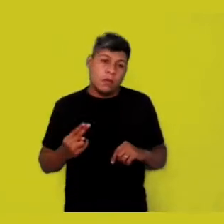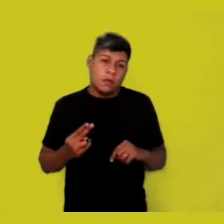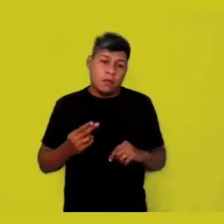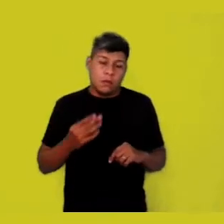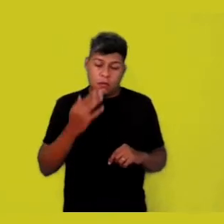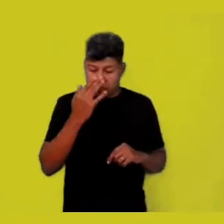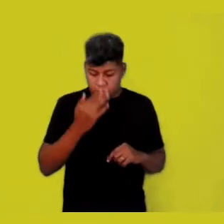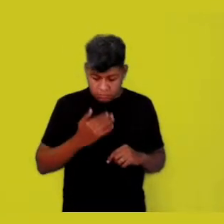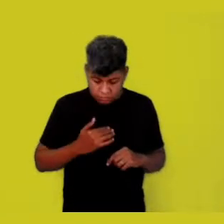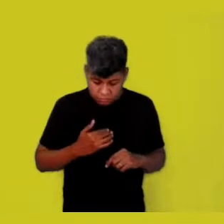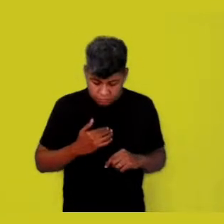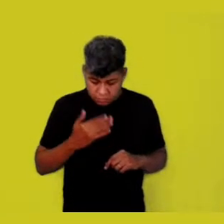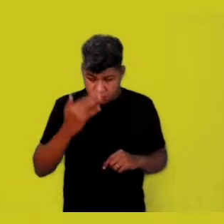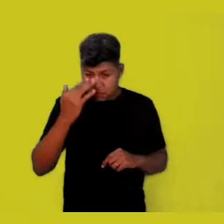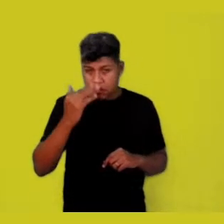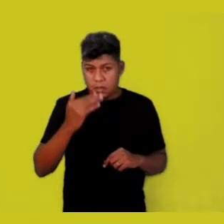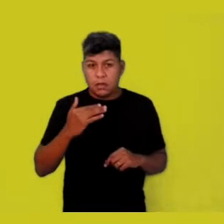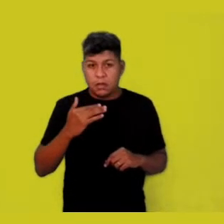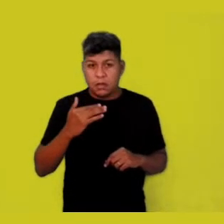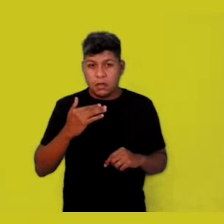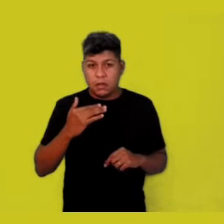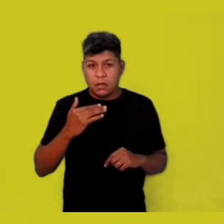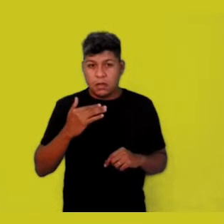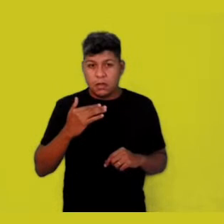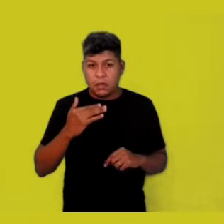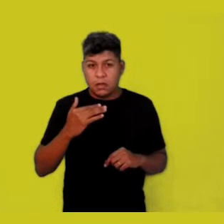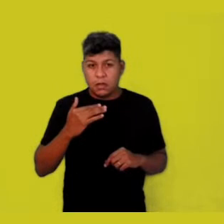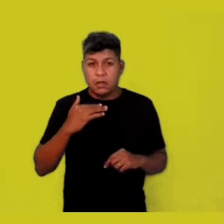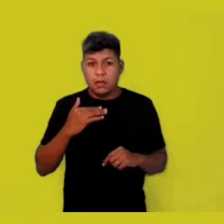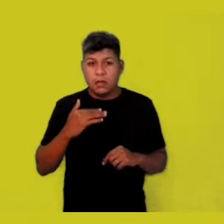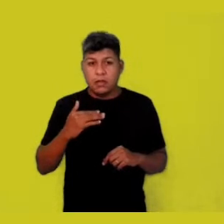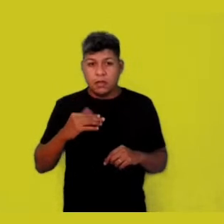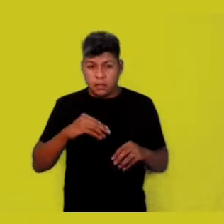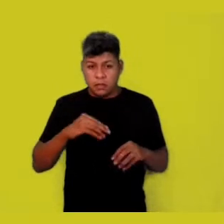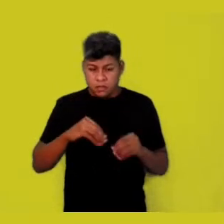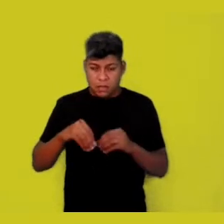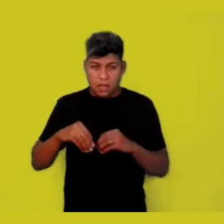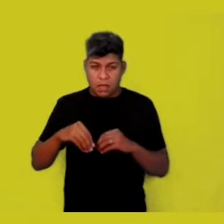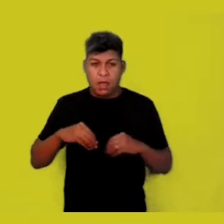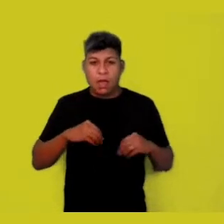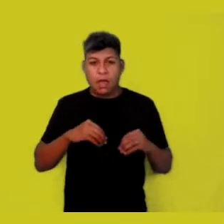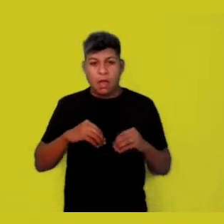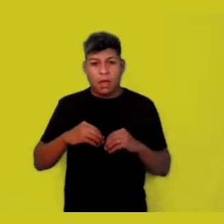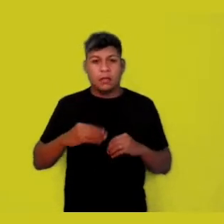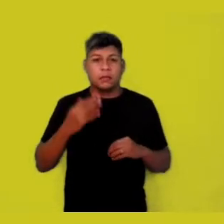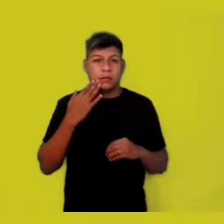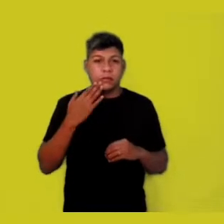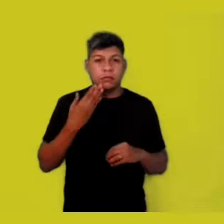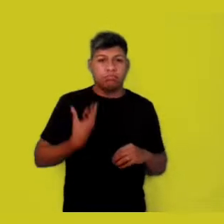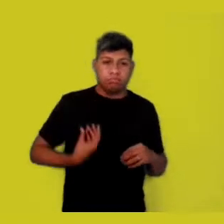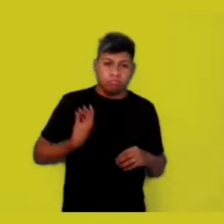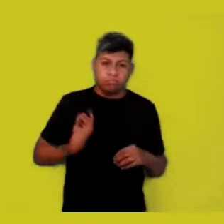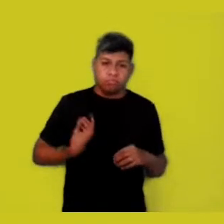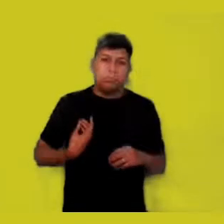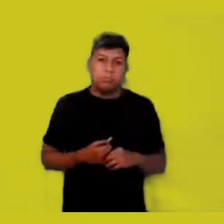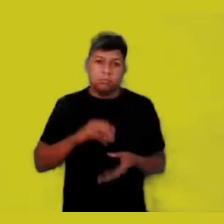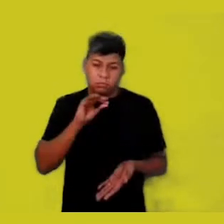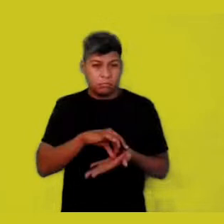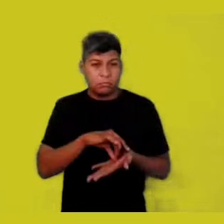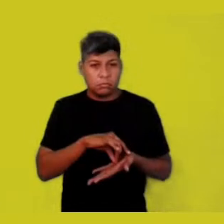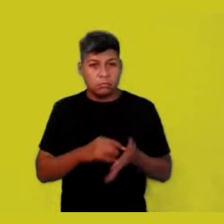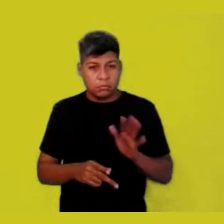placing his head on the ground, this ongoing act of existence itself